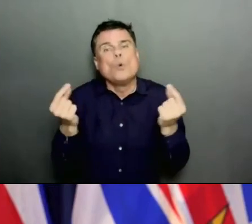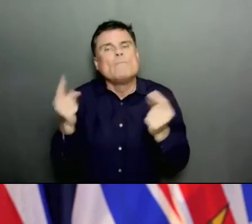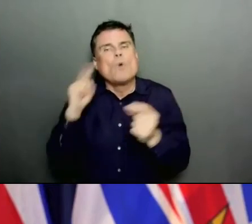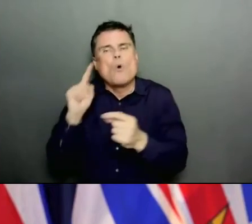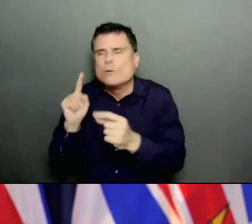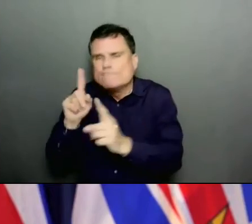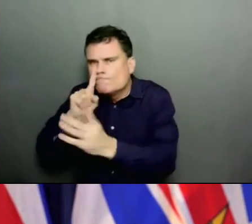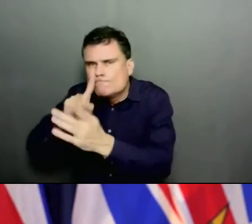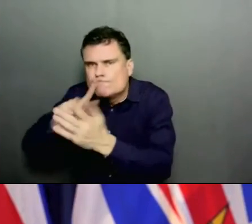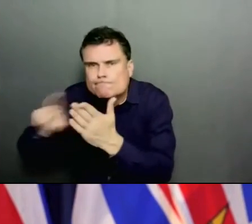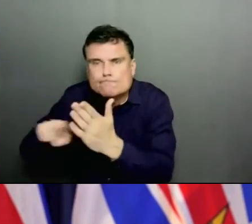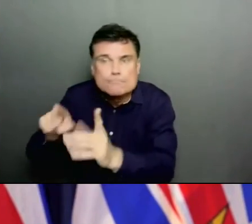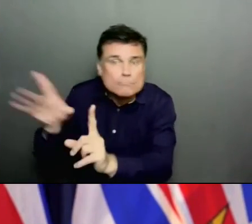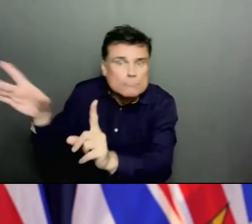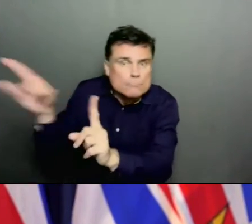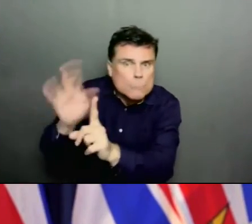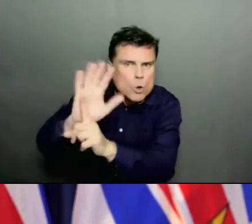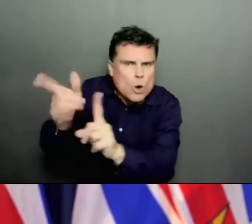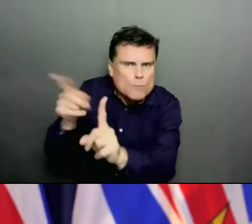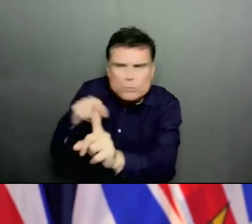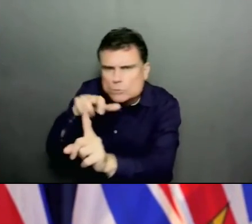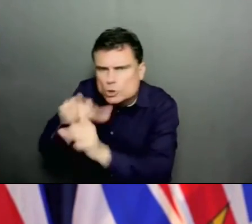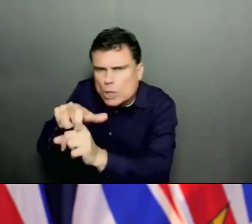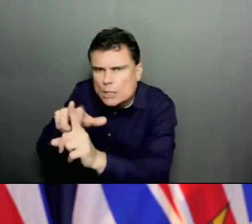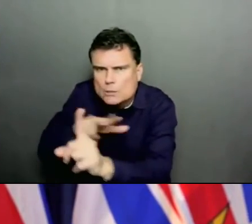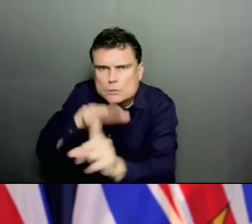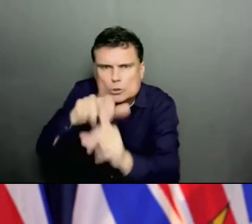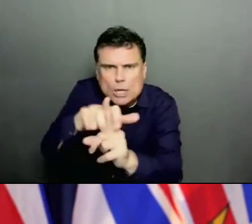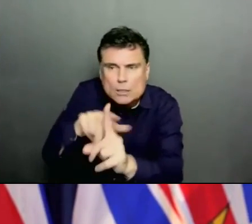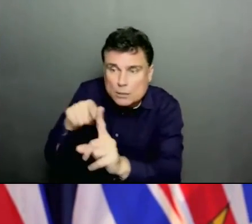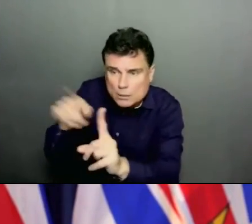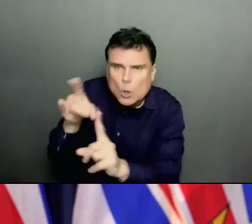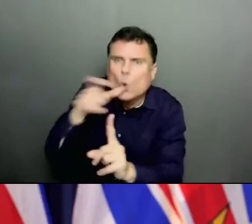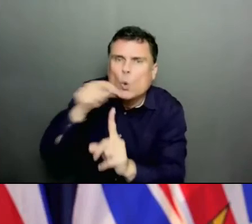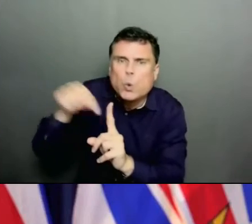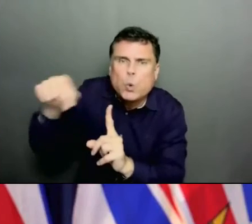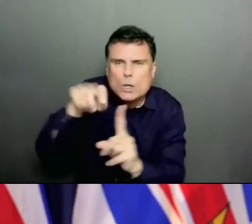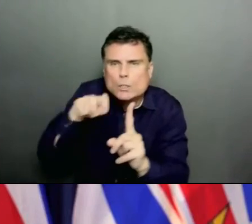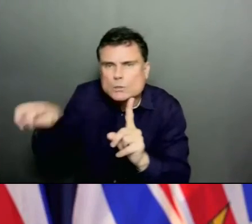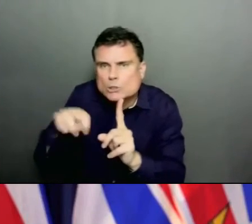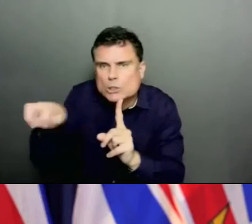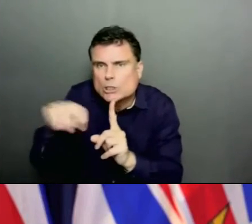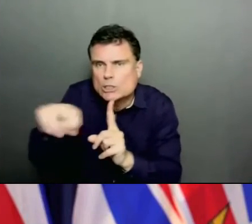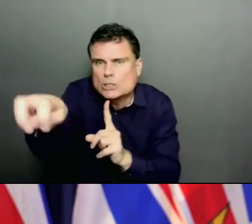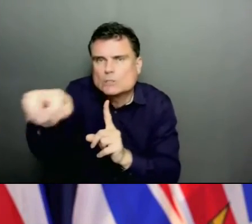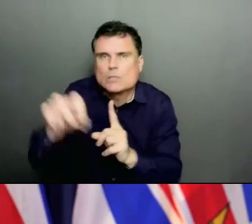people because we continue to add to this capacity are in the interview or offer stage.